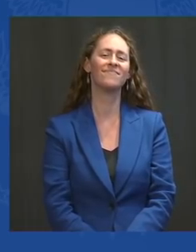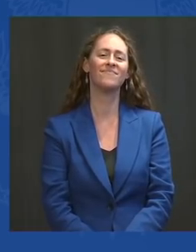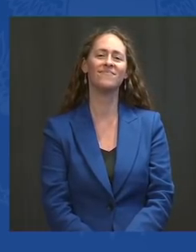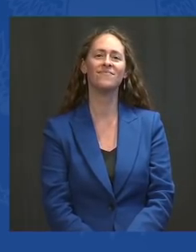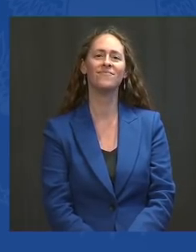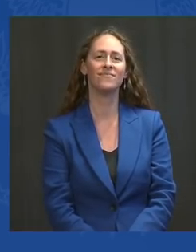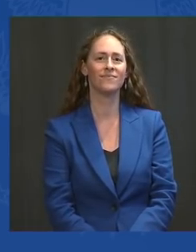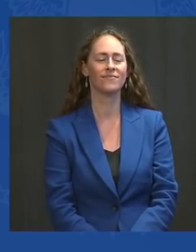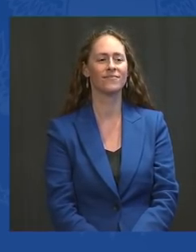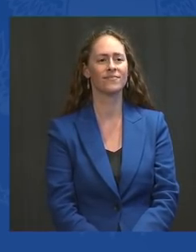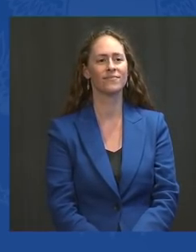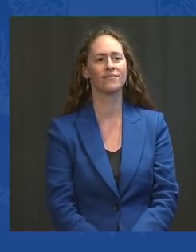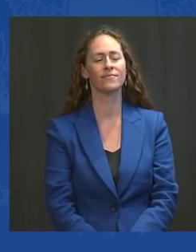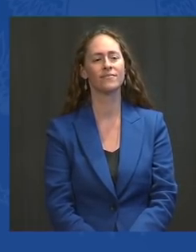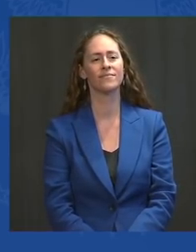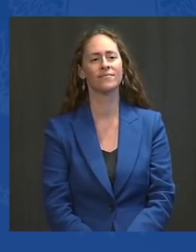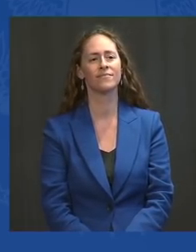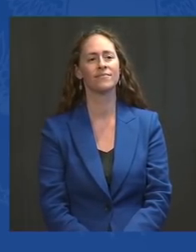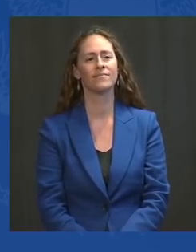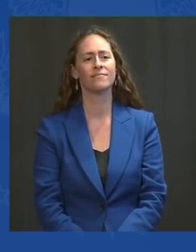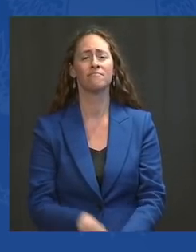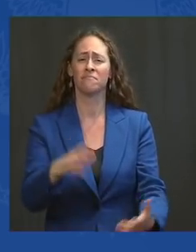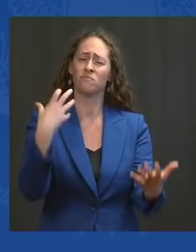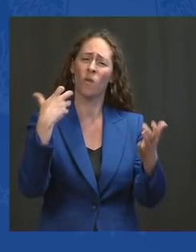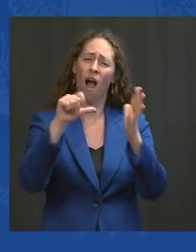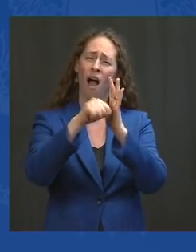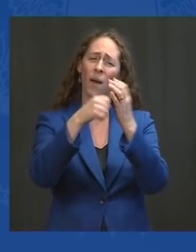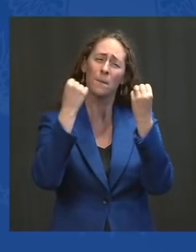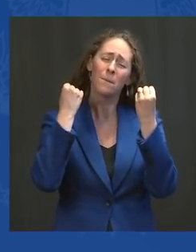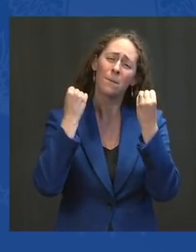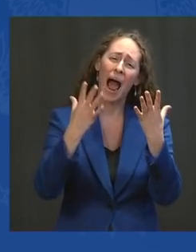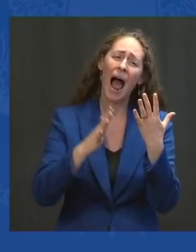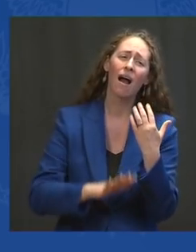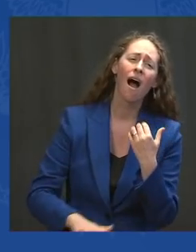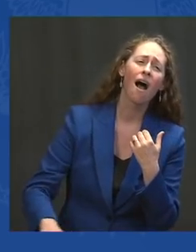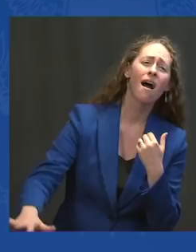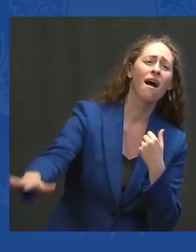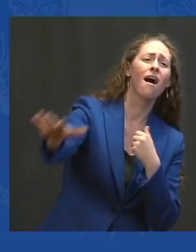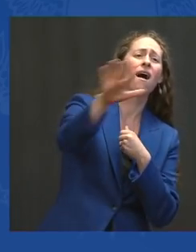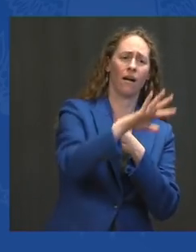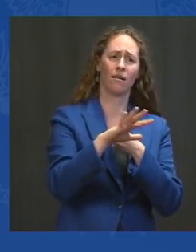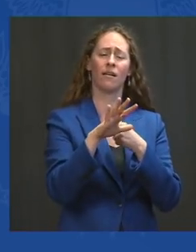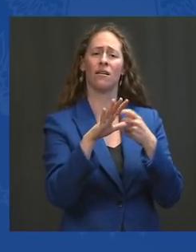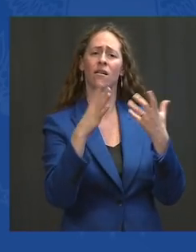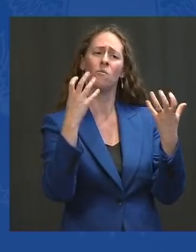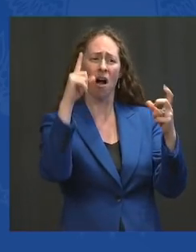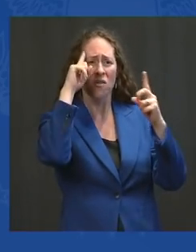the fact that so many election officials across the country made it easier and safer for them to be able to vote